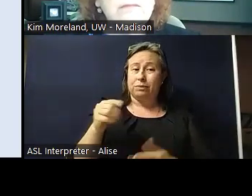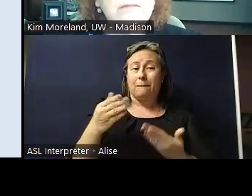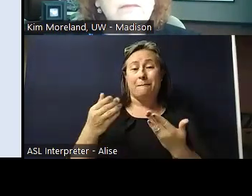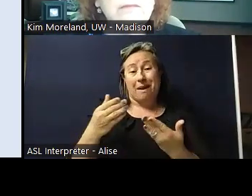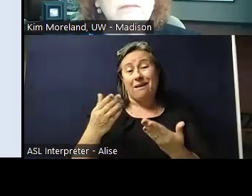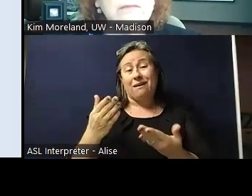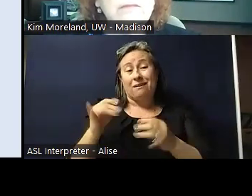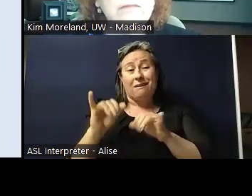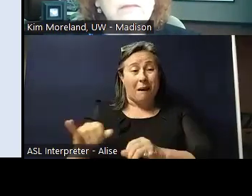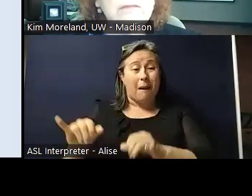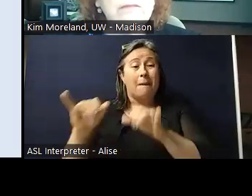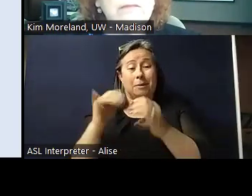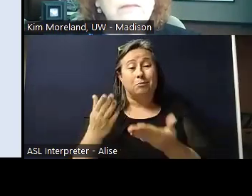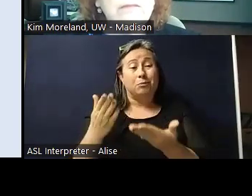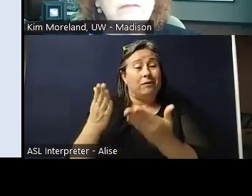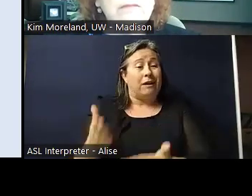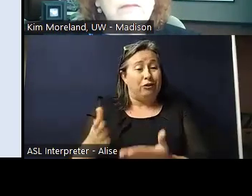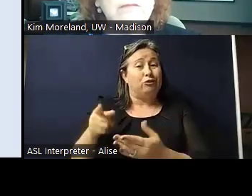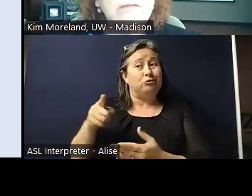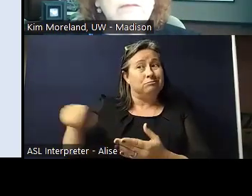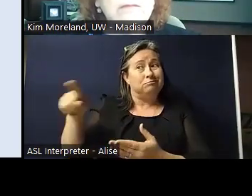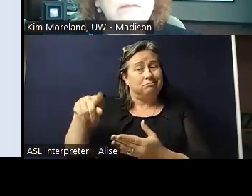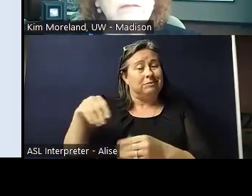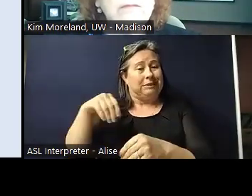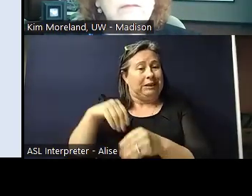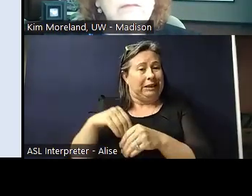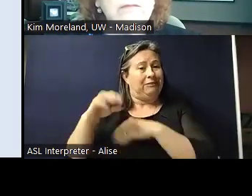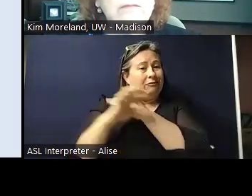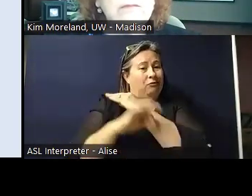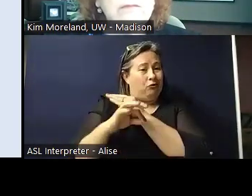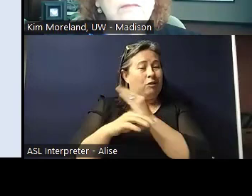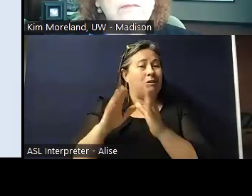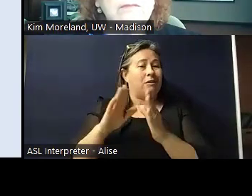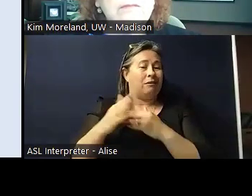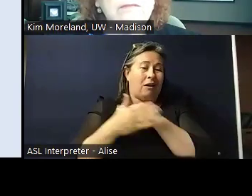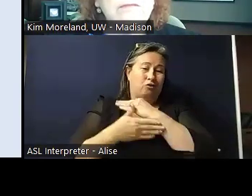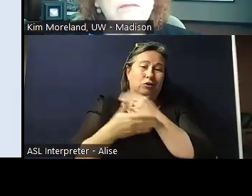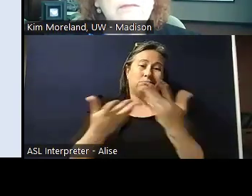of telecommunications in foreign countries, so we need to be mindful making sure